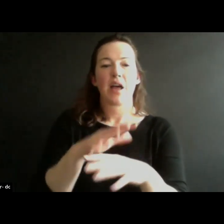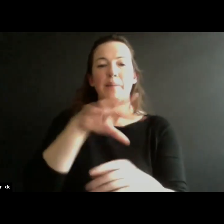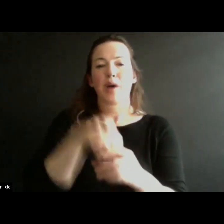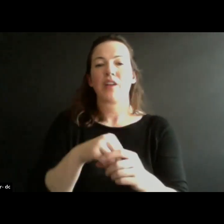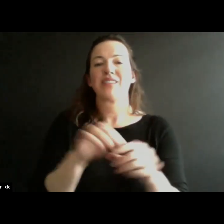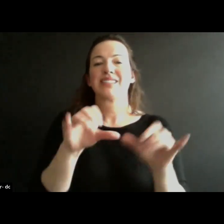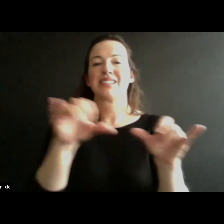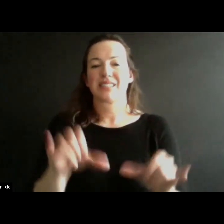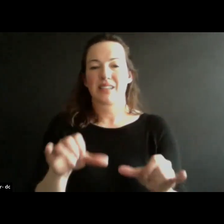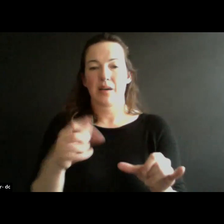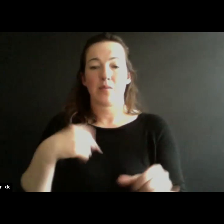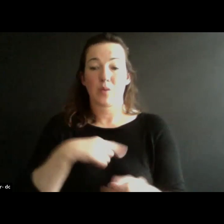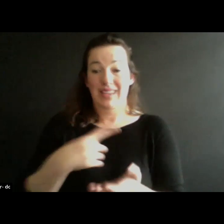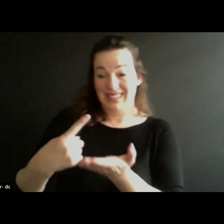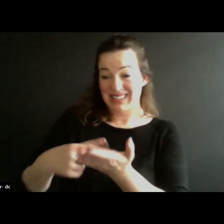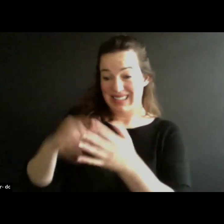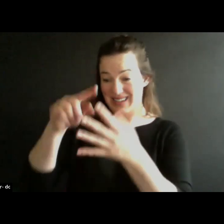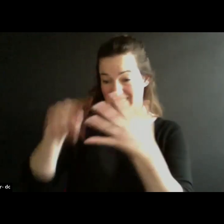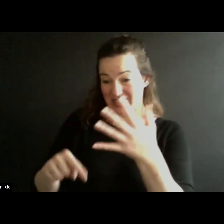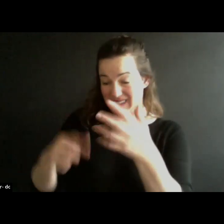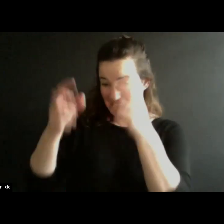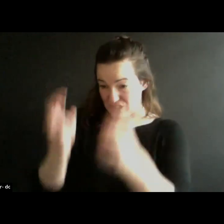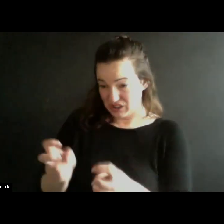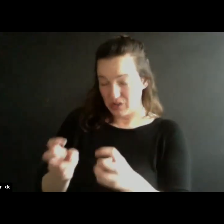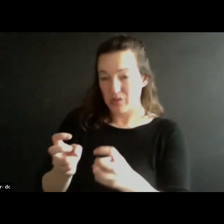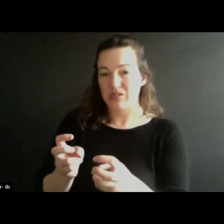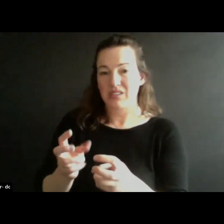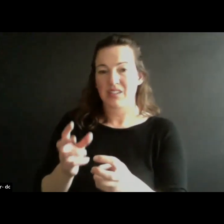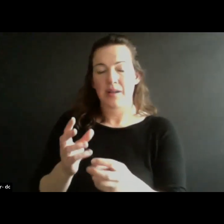the more that we can address these things together, and less siloed the more progress